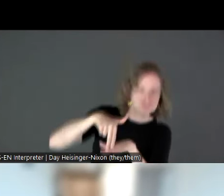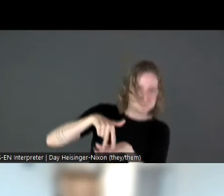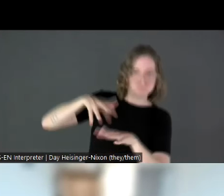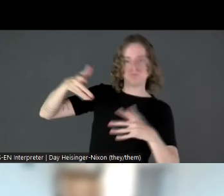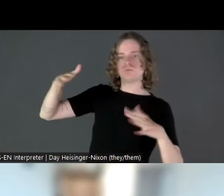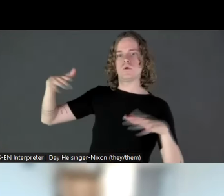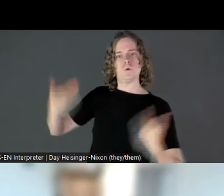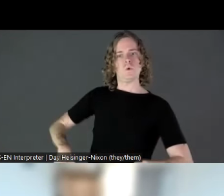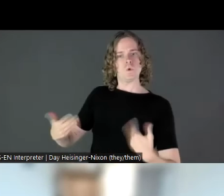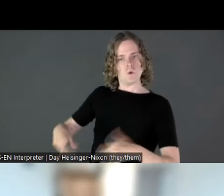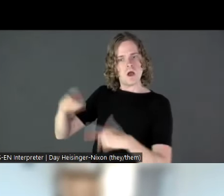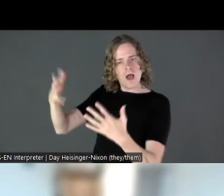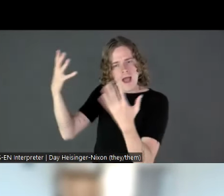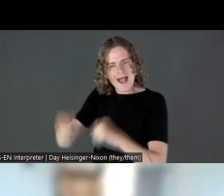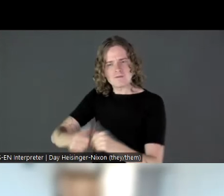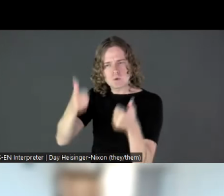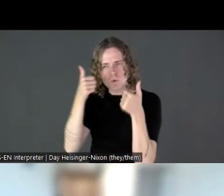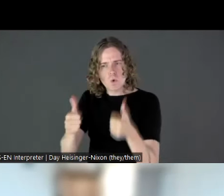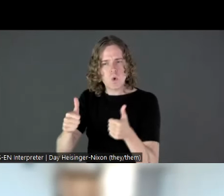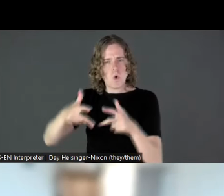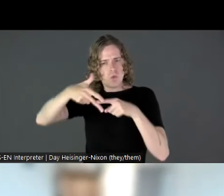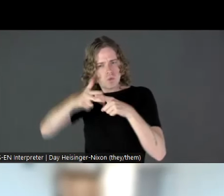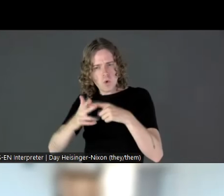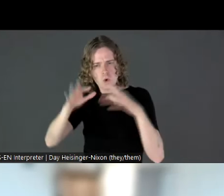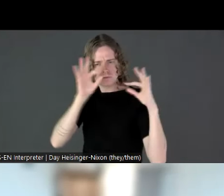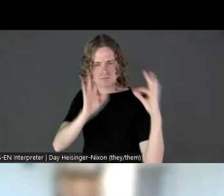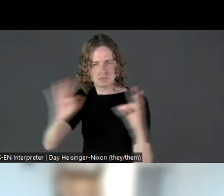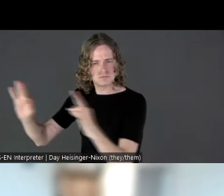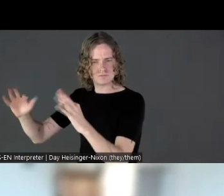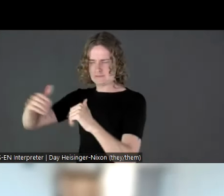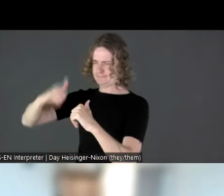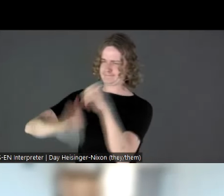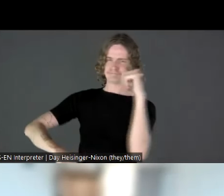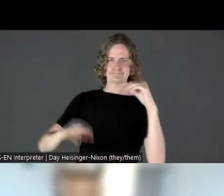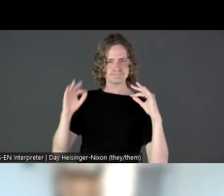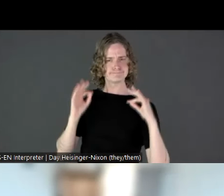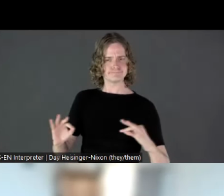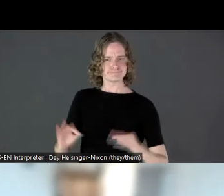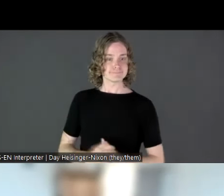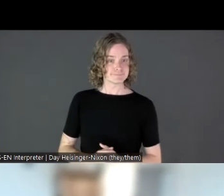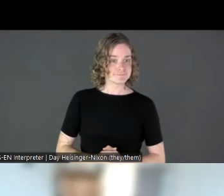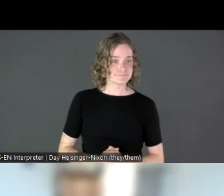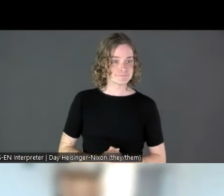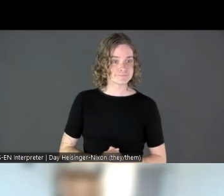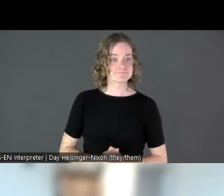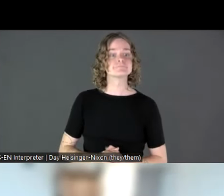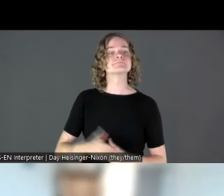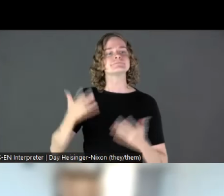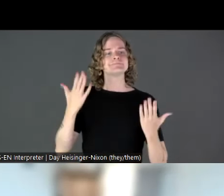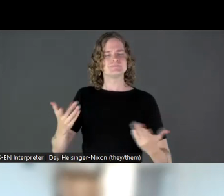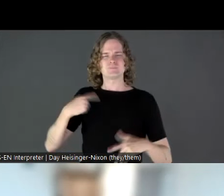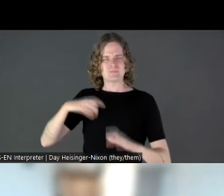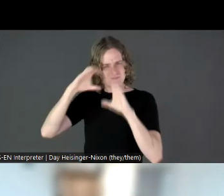today is a toolkit that was developed by UNICEF in partnership with CBM and CBM inclusion Advisory